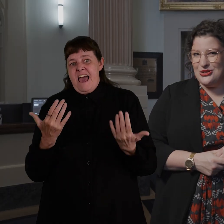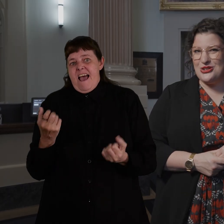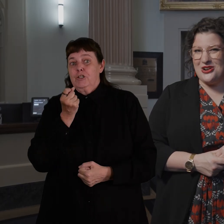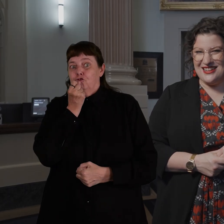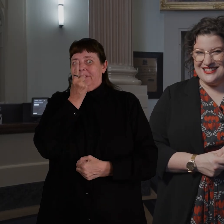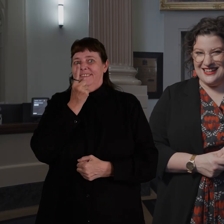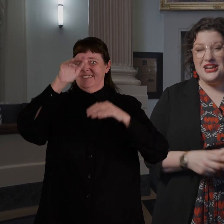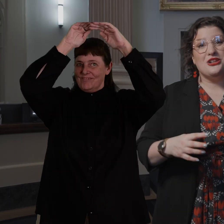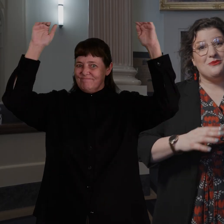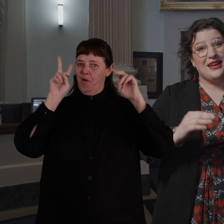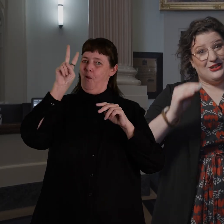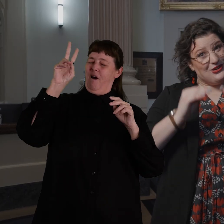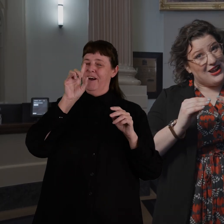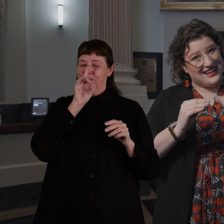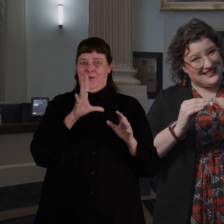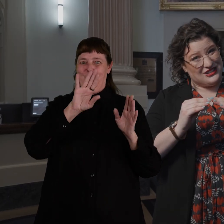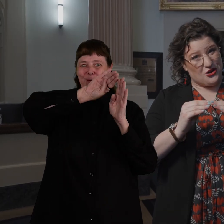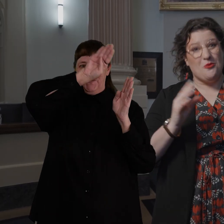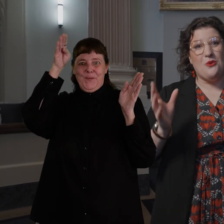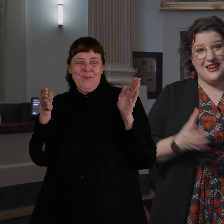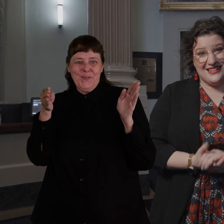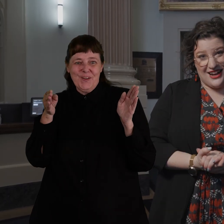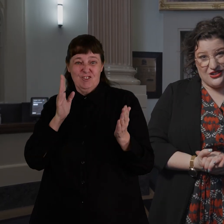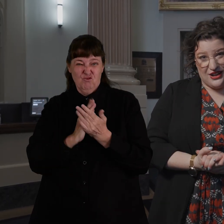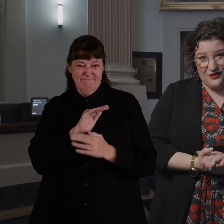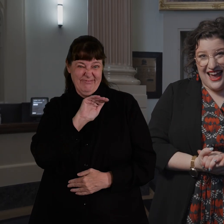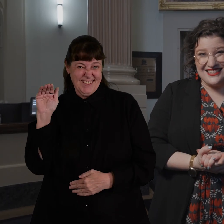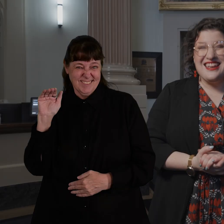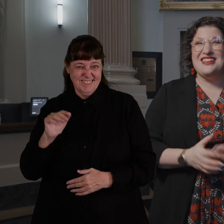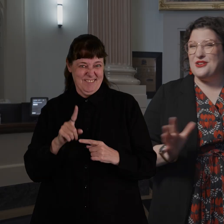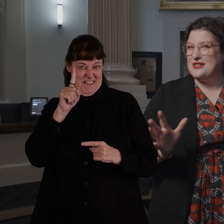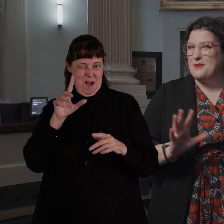illusion, a nice ceiling to make it look like it's a dome when it is actually flat. So it's